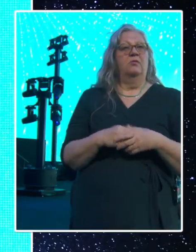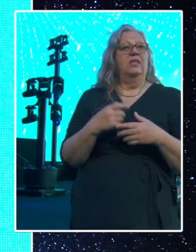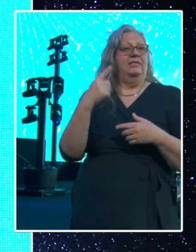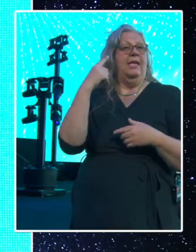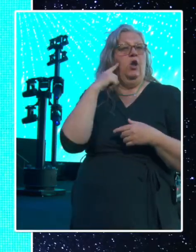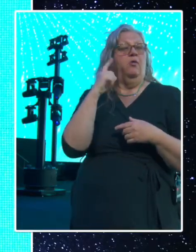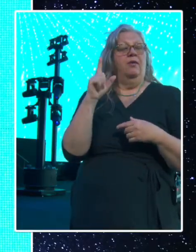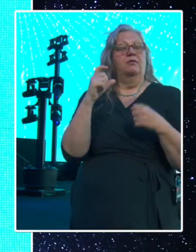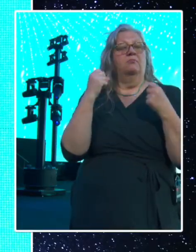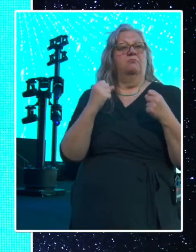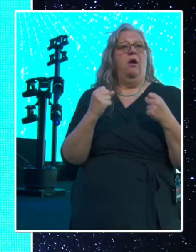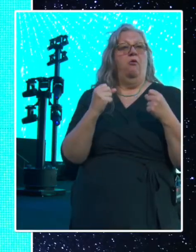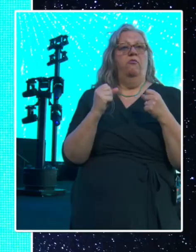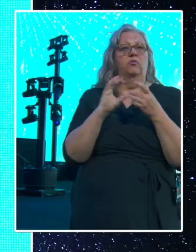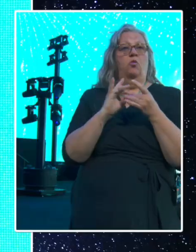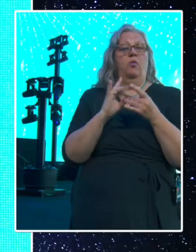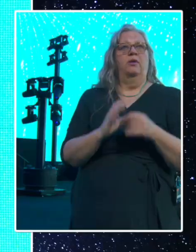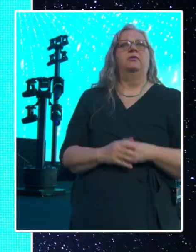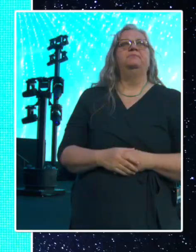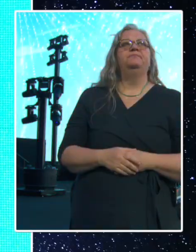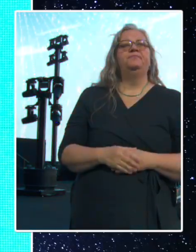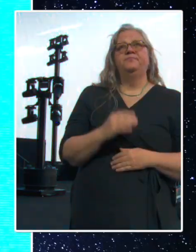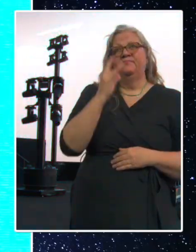Let's hear this very powerful story.